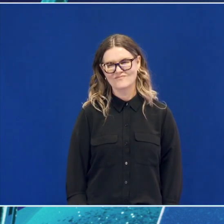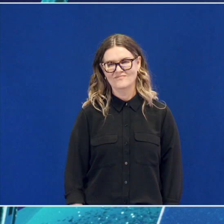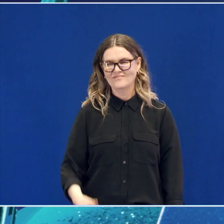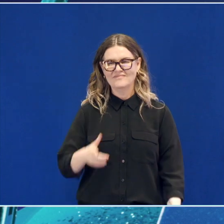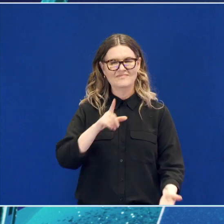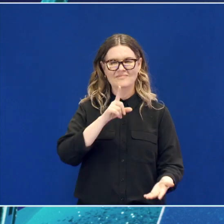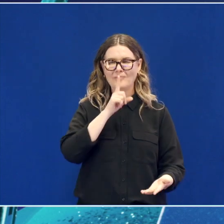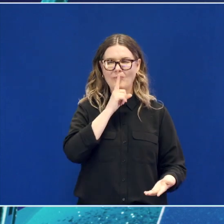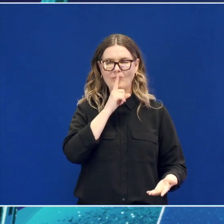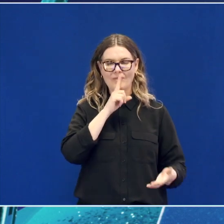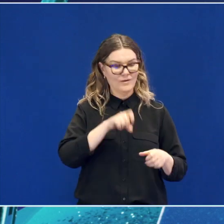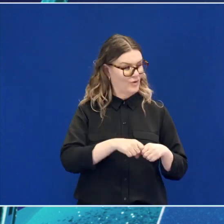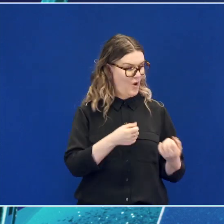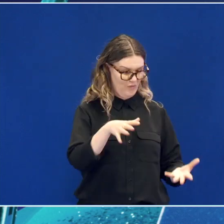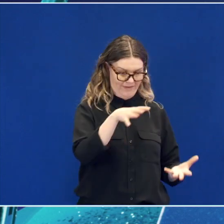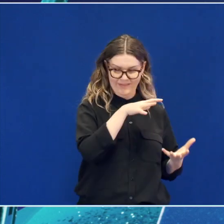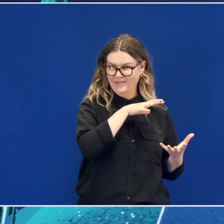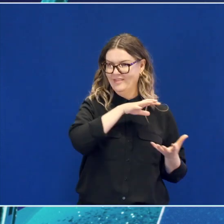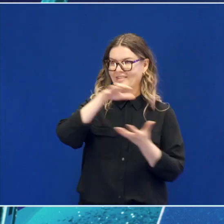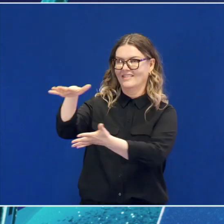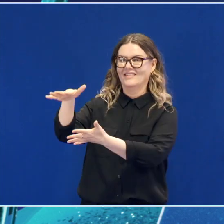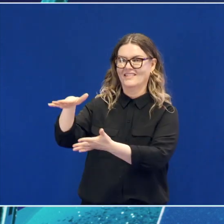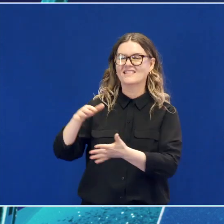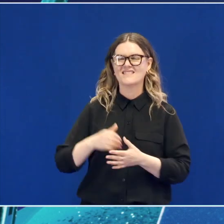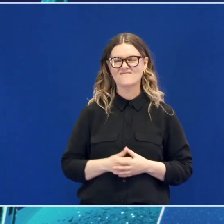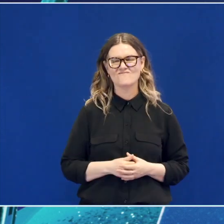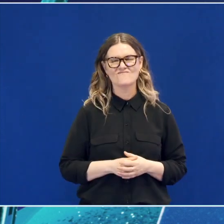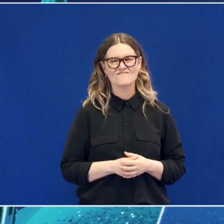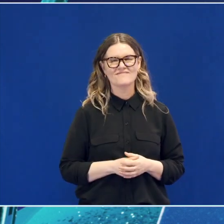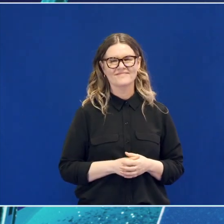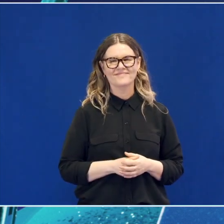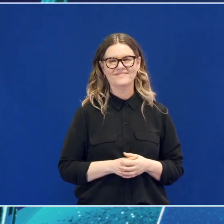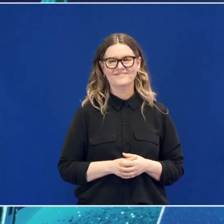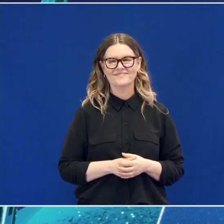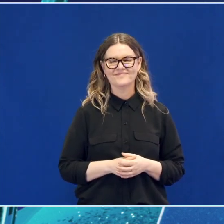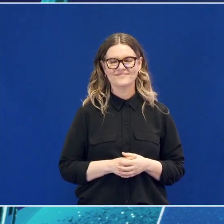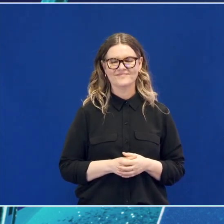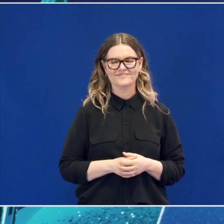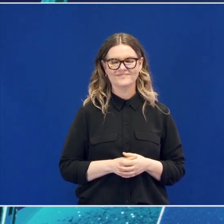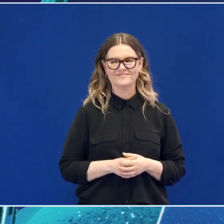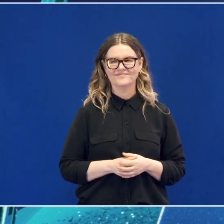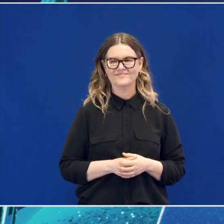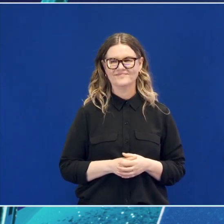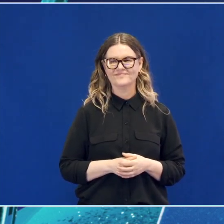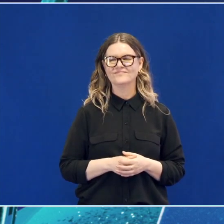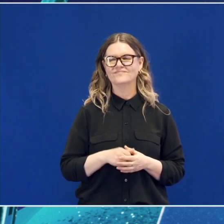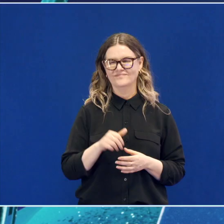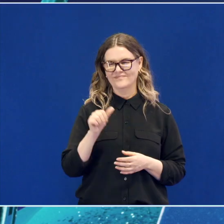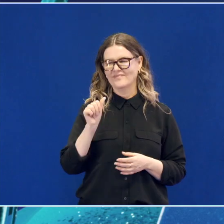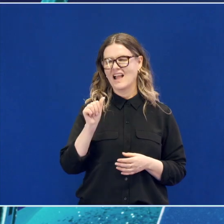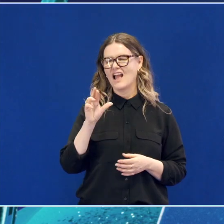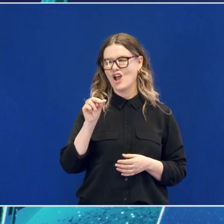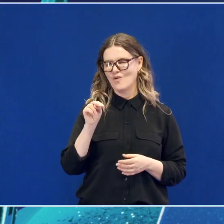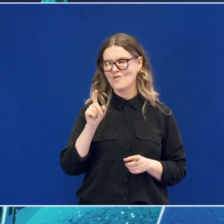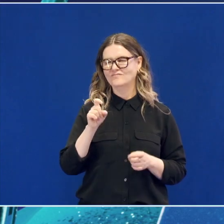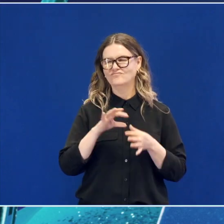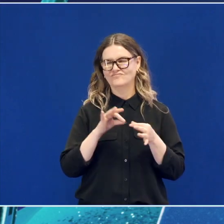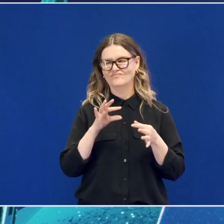going back to the WebAIM survey, and I think that Ed and Navin you both make really good points about this, we don't talk an awful lot --